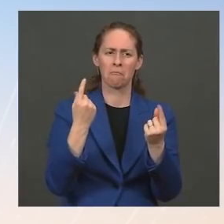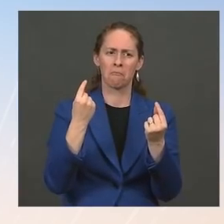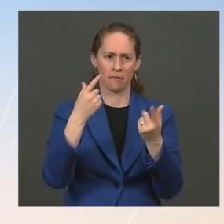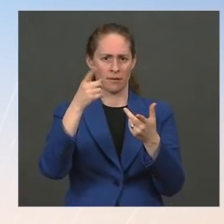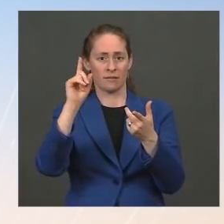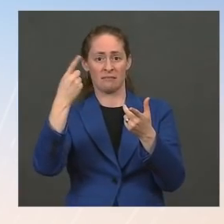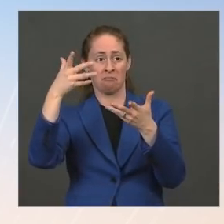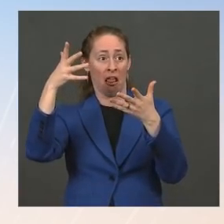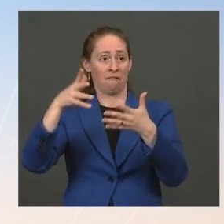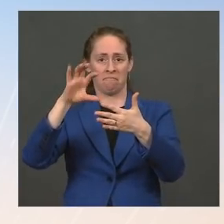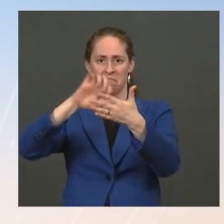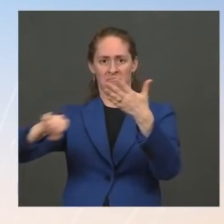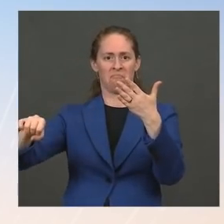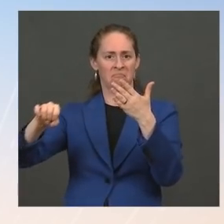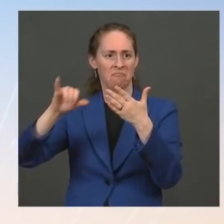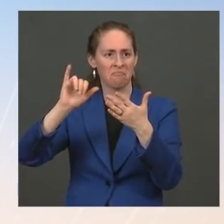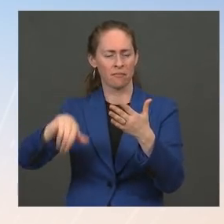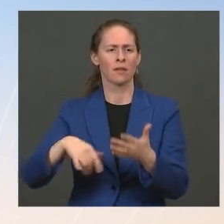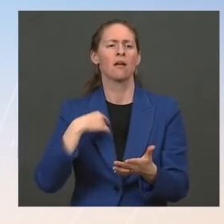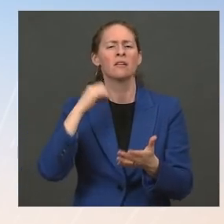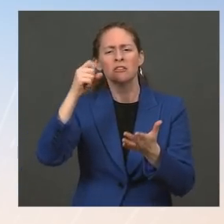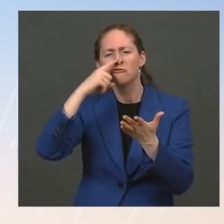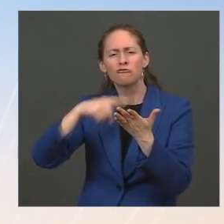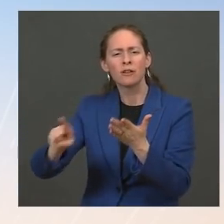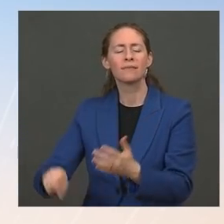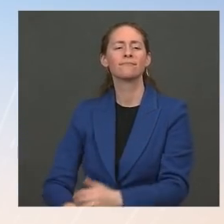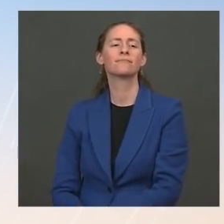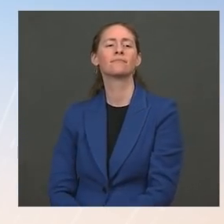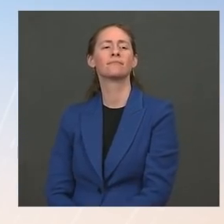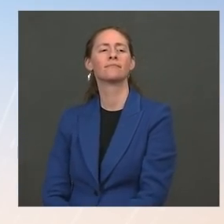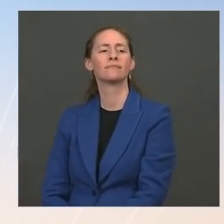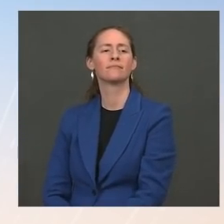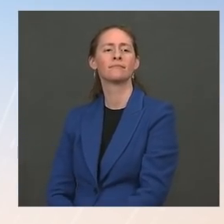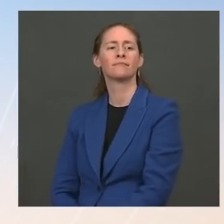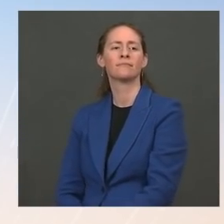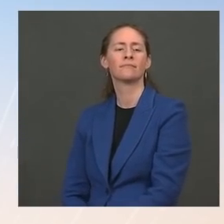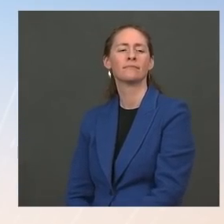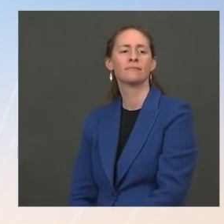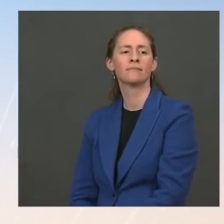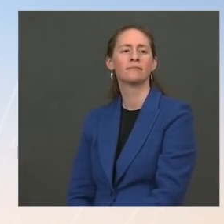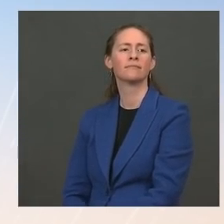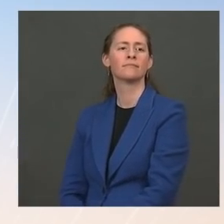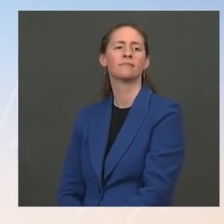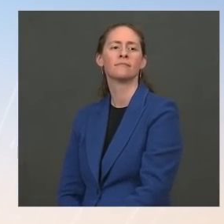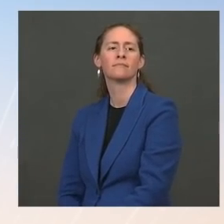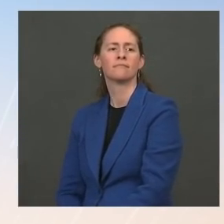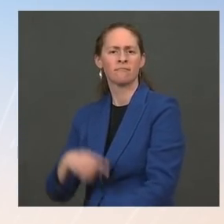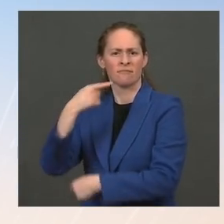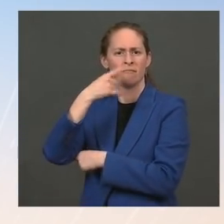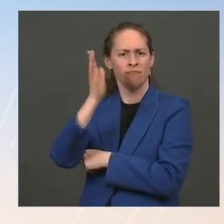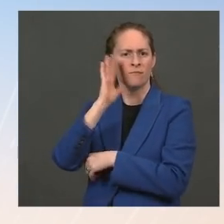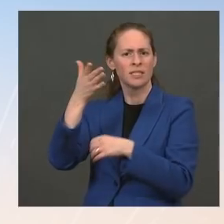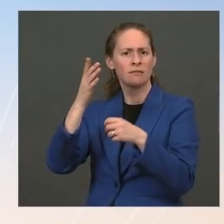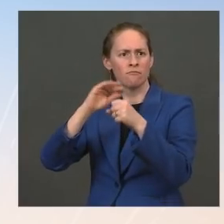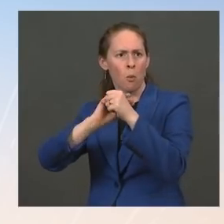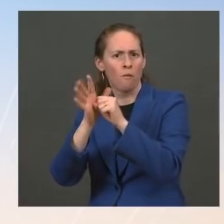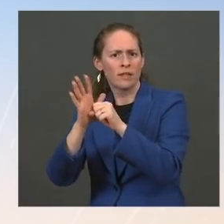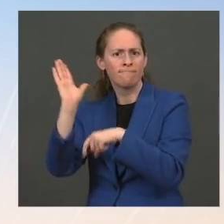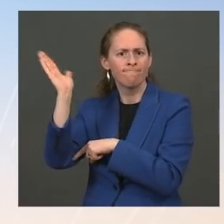The Press: Thanks, Jen. You had said there'd be a COVID briefing in the coming days. Will we see more press briefings from the President's COVID Response Team because of the new variant?